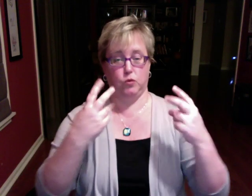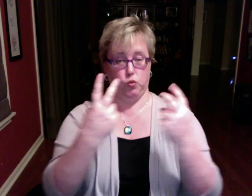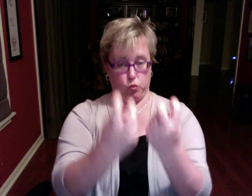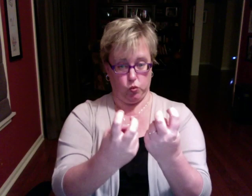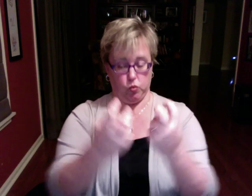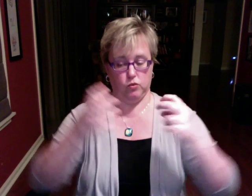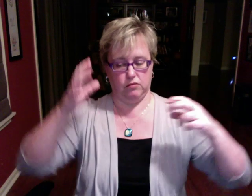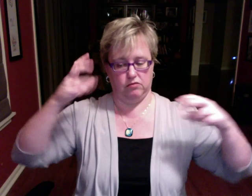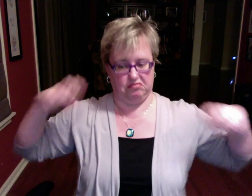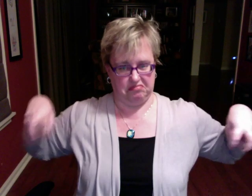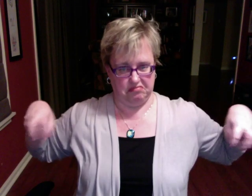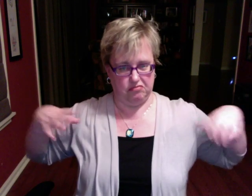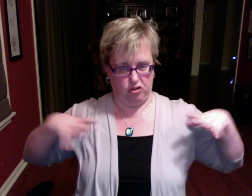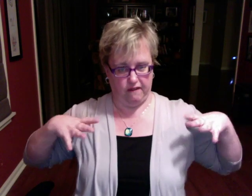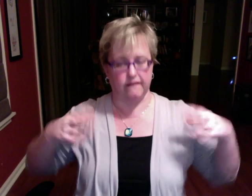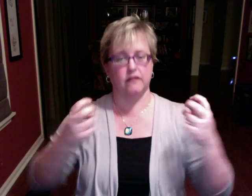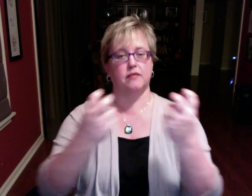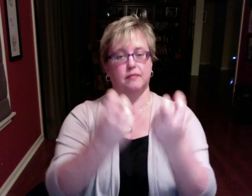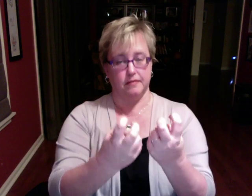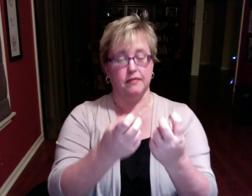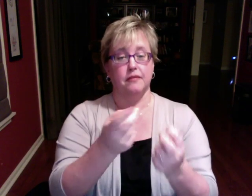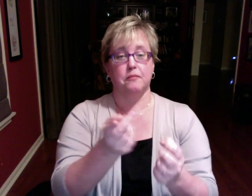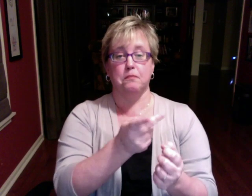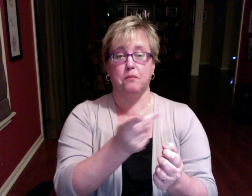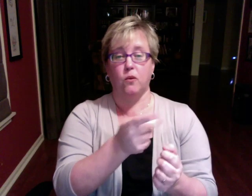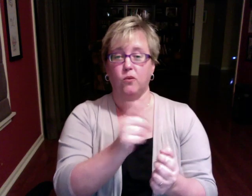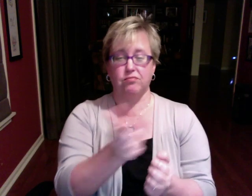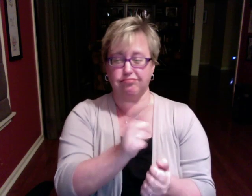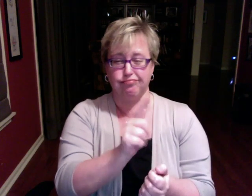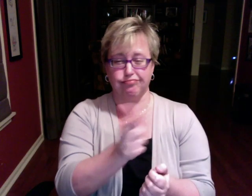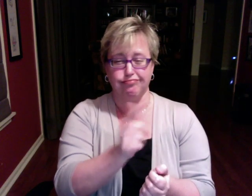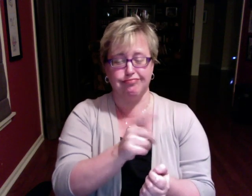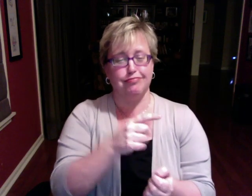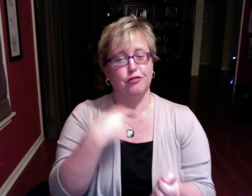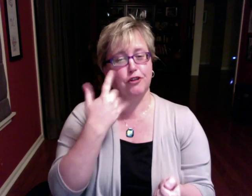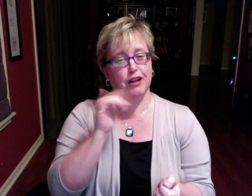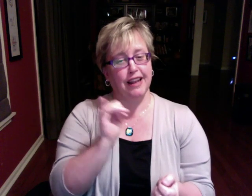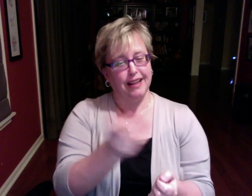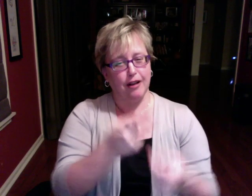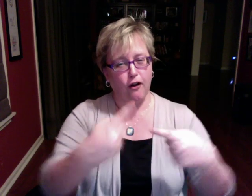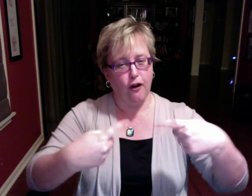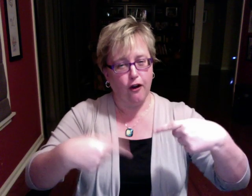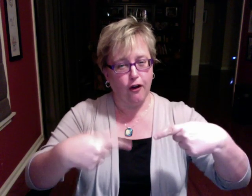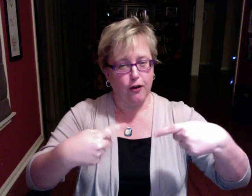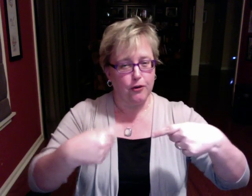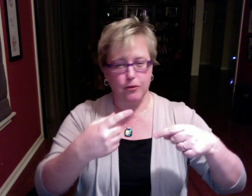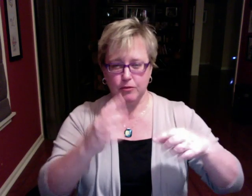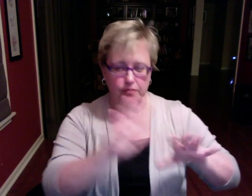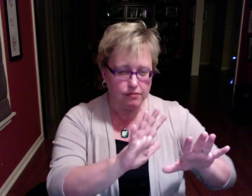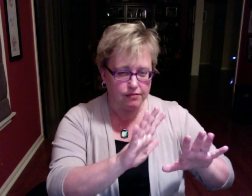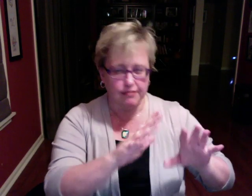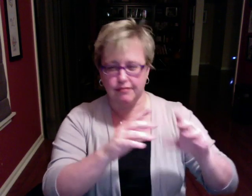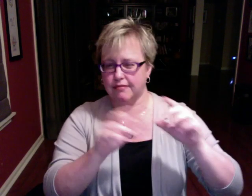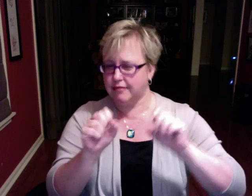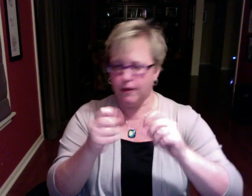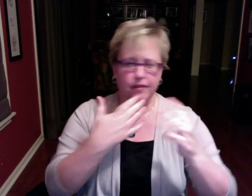Two interpreters worked at the same time - while the other two rested on the sides. The two interpreters who were on - went back and forth live. From watching - it felt like they were the ones who were debating. They copied the mannerism of the speakers well.